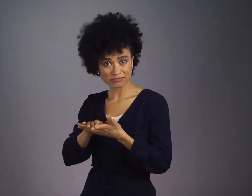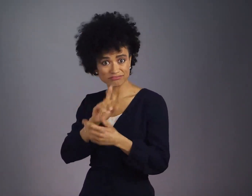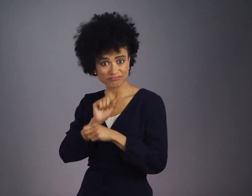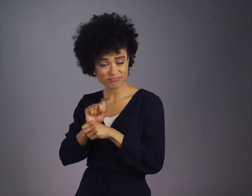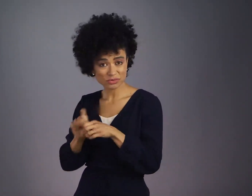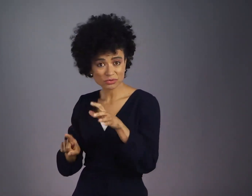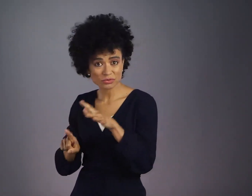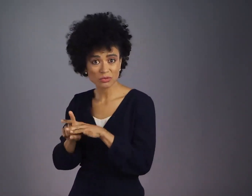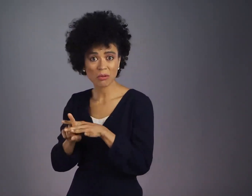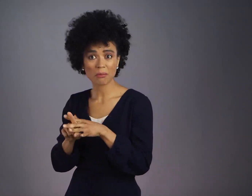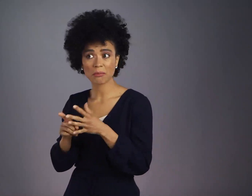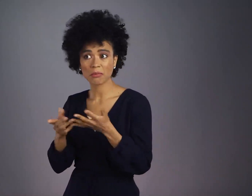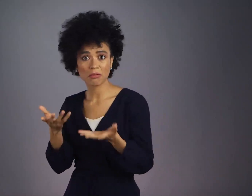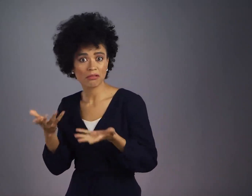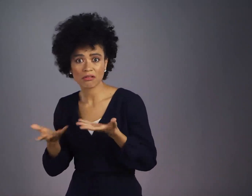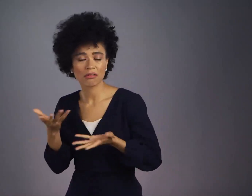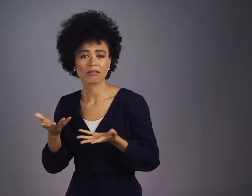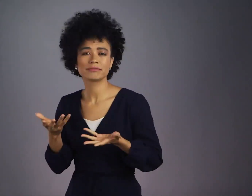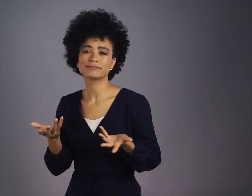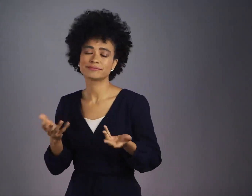We could make few social engagements.